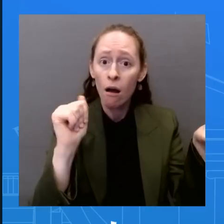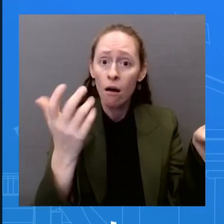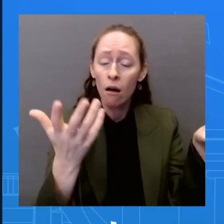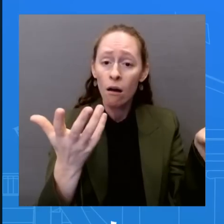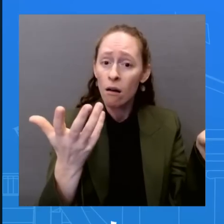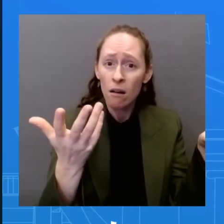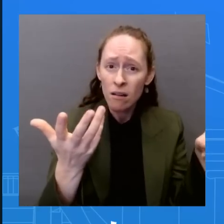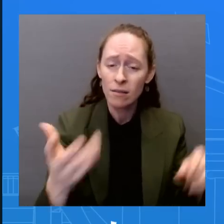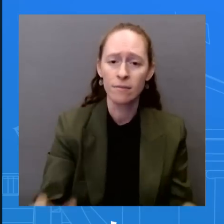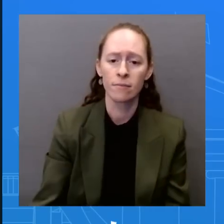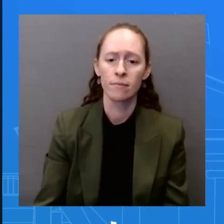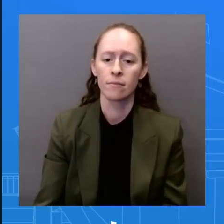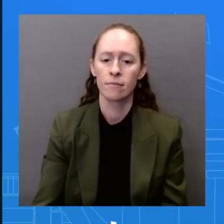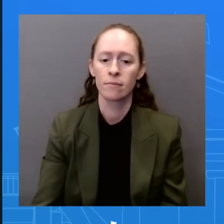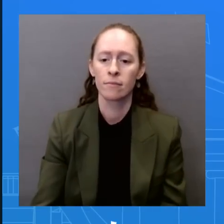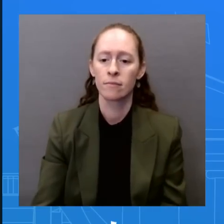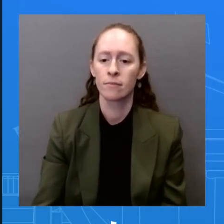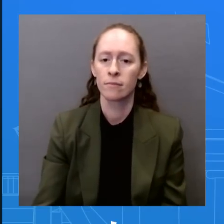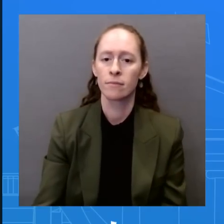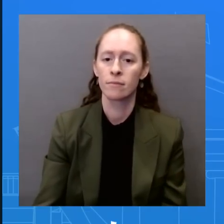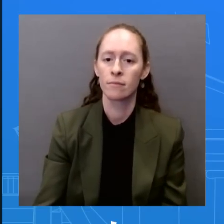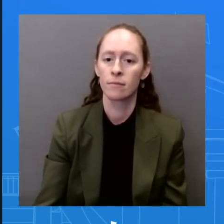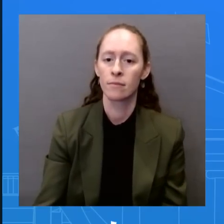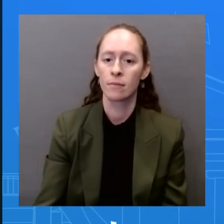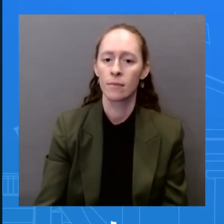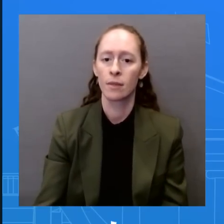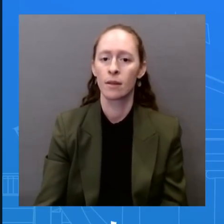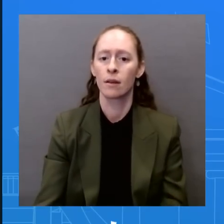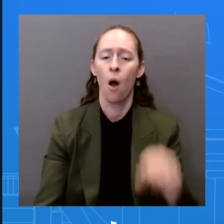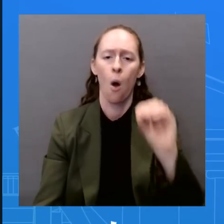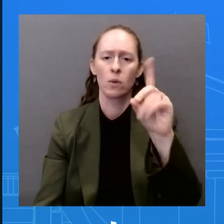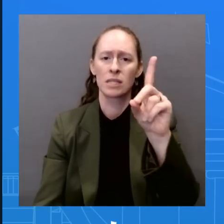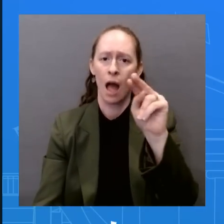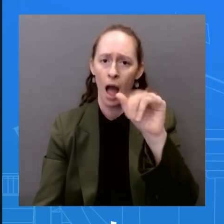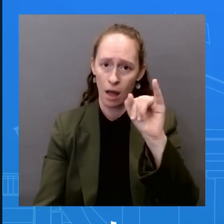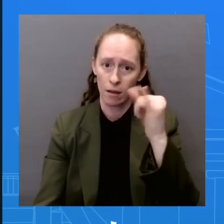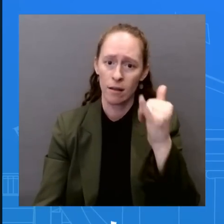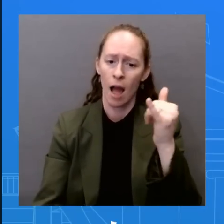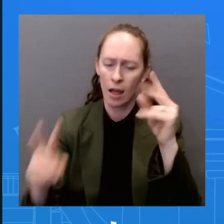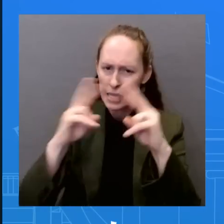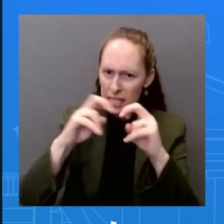ODNI is doing their own assessment on this. We're going to let them do that assessment